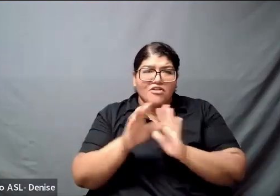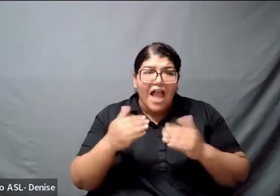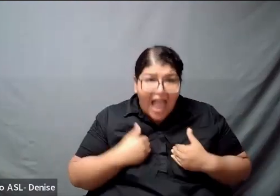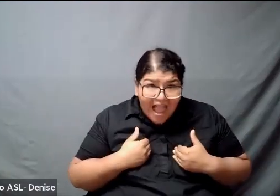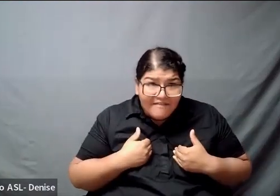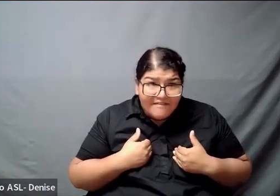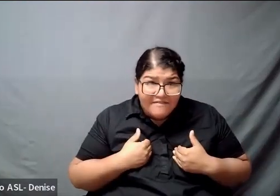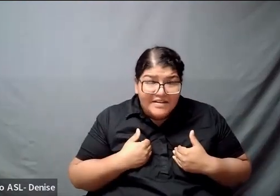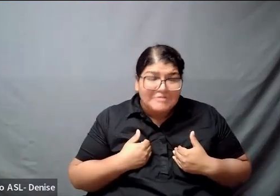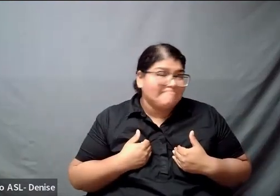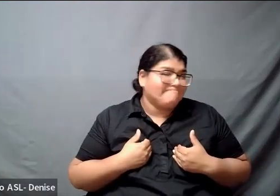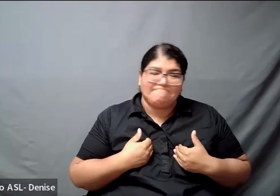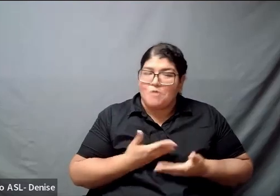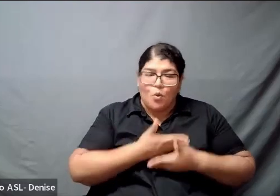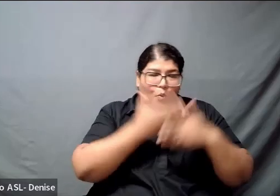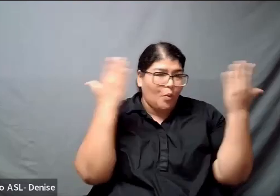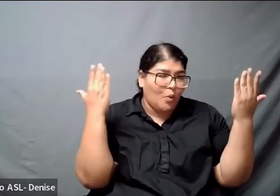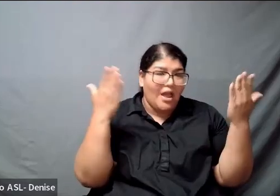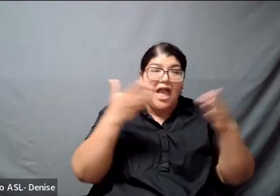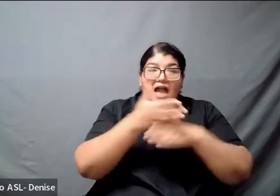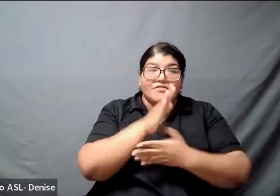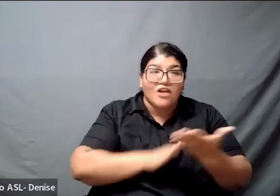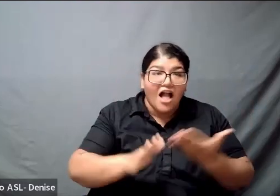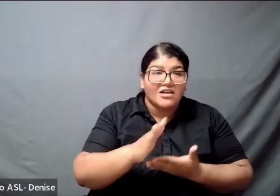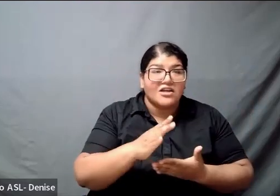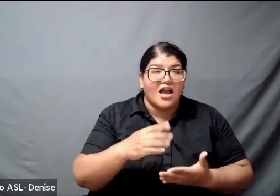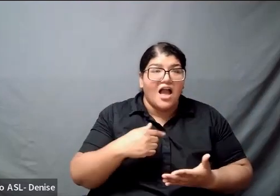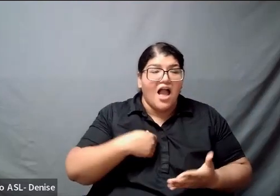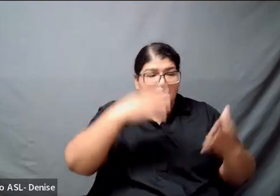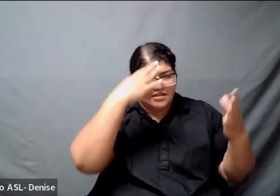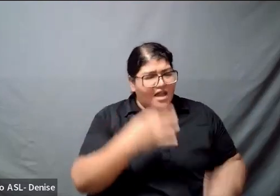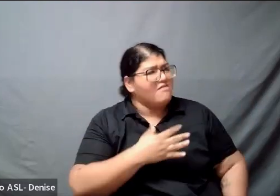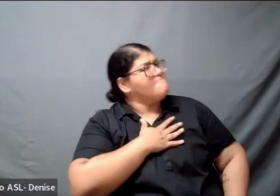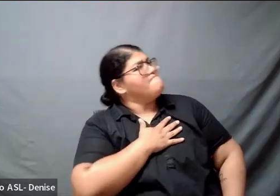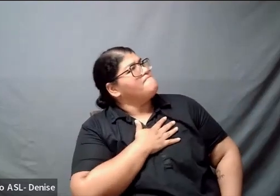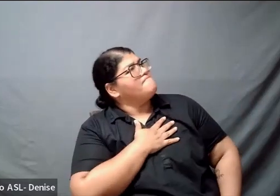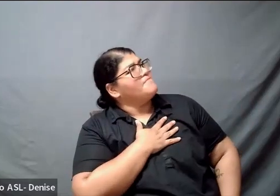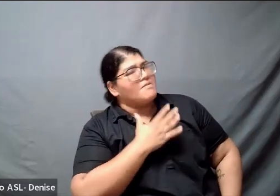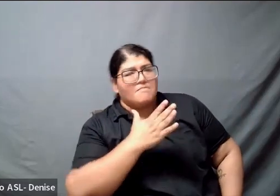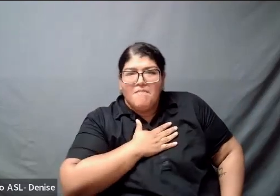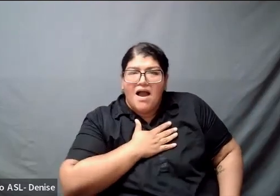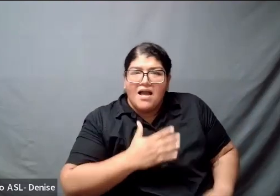And I went to college and after college I was like, the time that I loved reading most in life was when I was about 10,